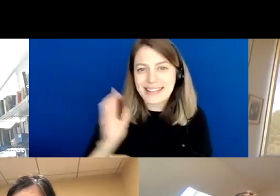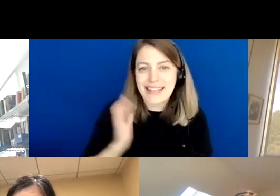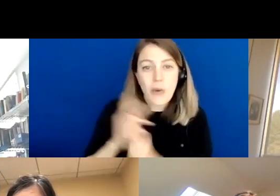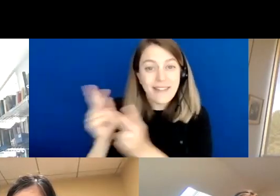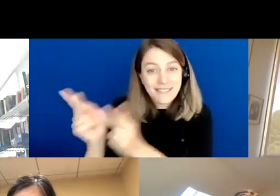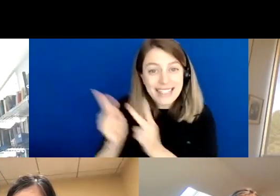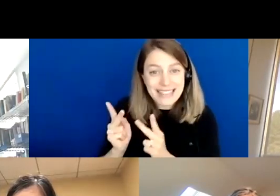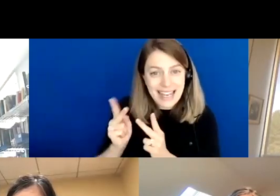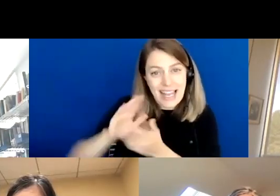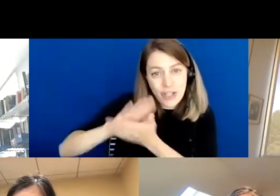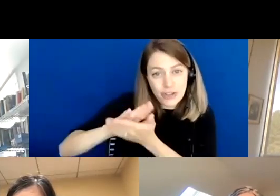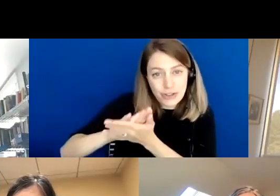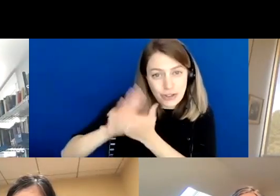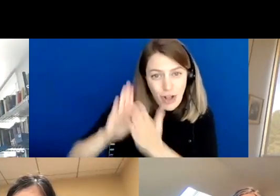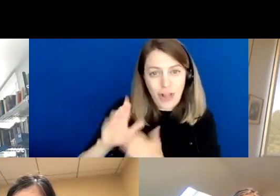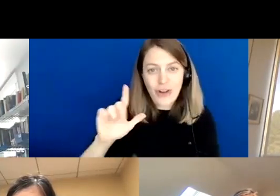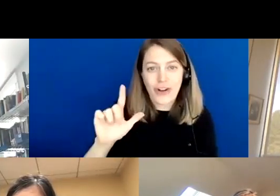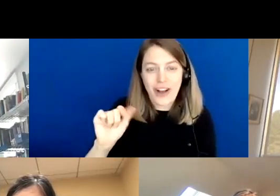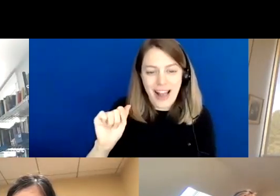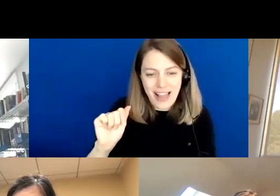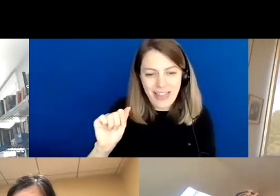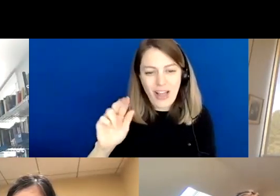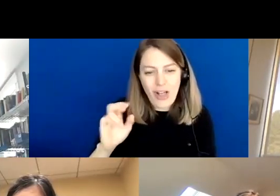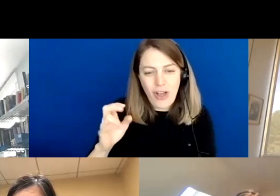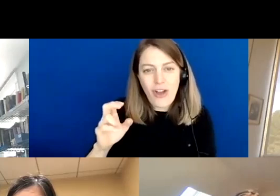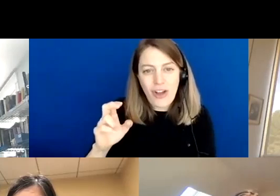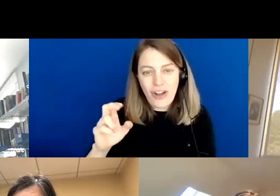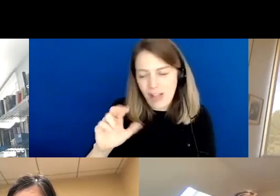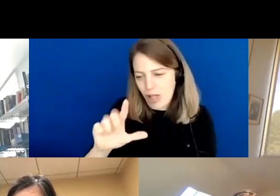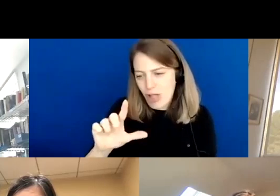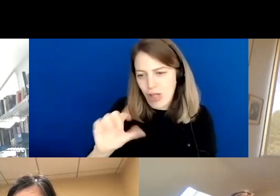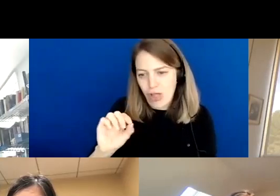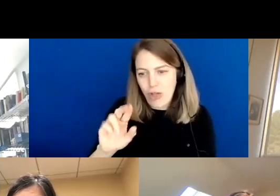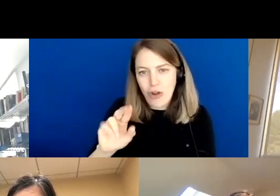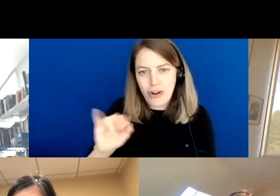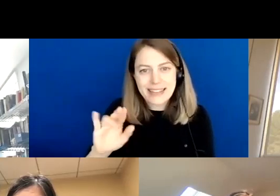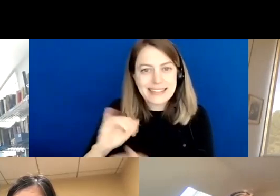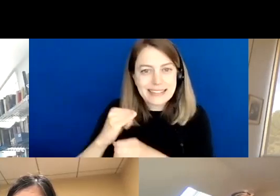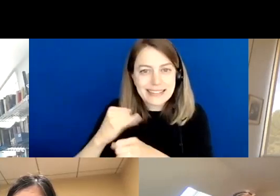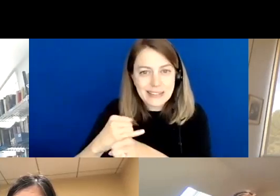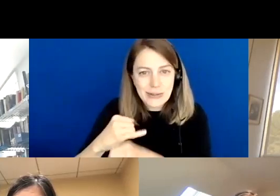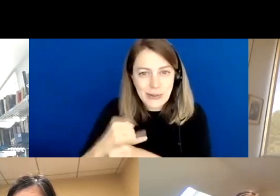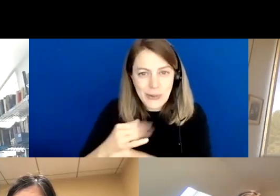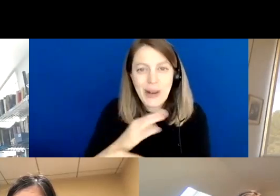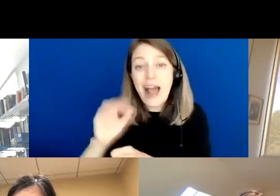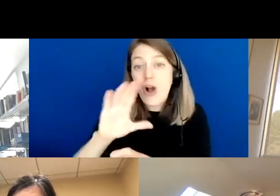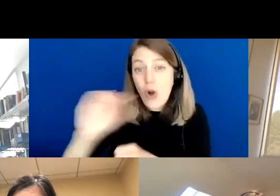the Lurie Institute for Disability Policy and co-founder of the Autistic Self Advocacy Network.